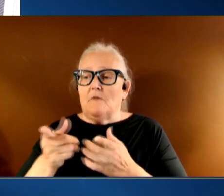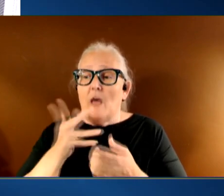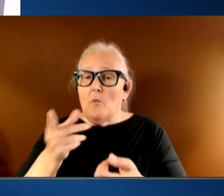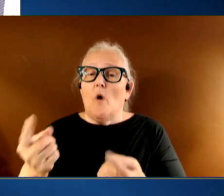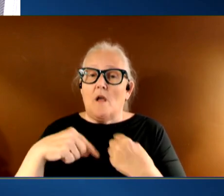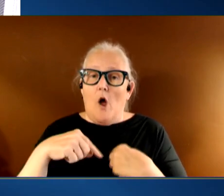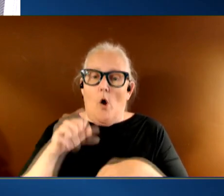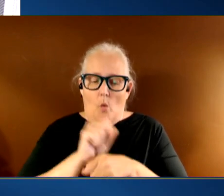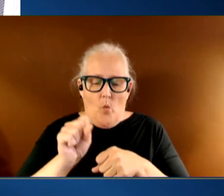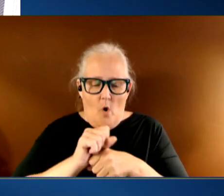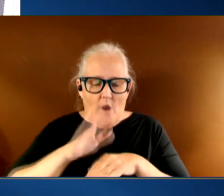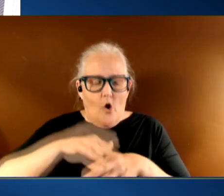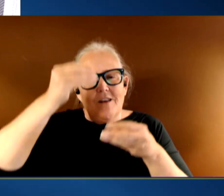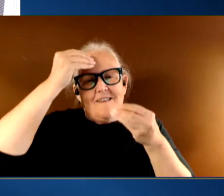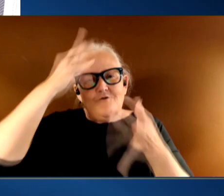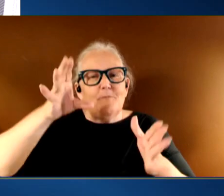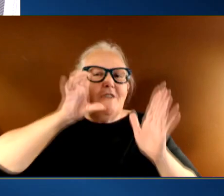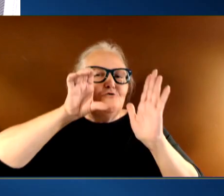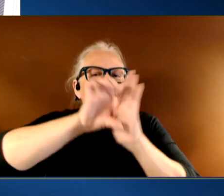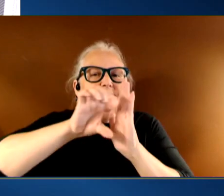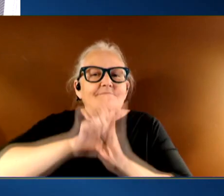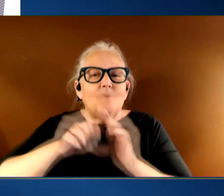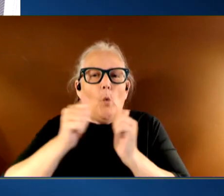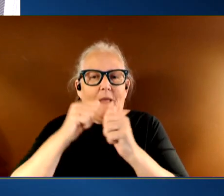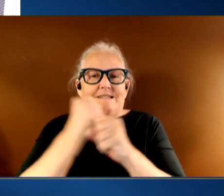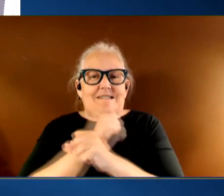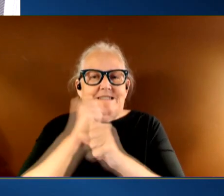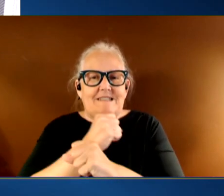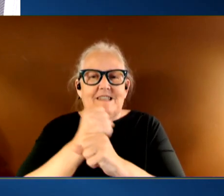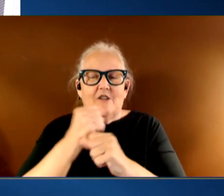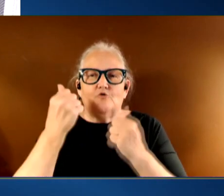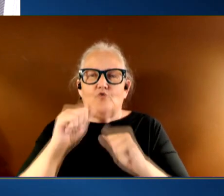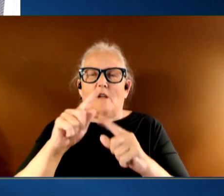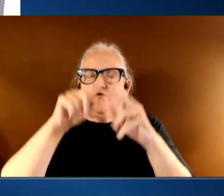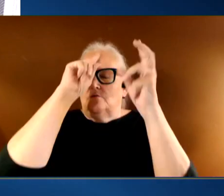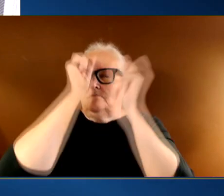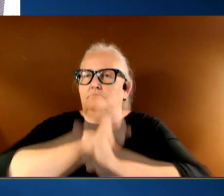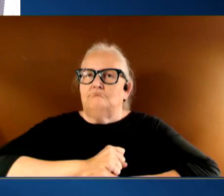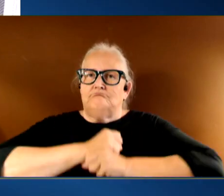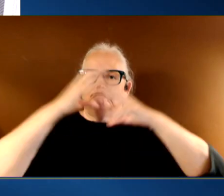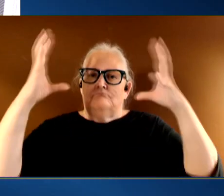trying to visualize the data in a way that a lay audience can understand it better. And